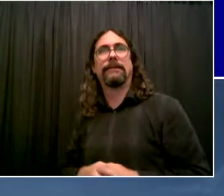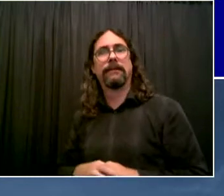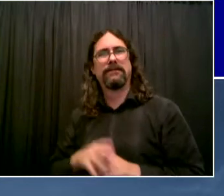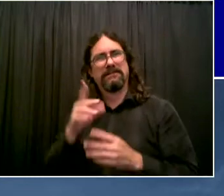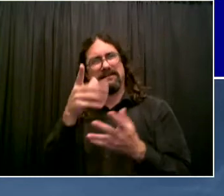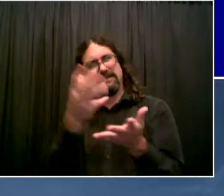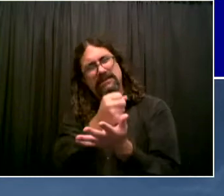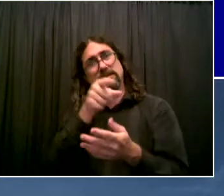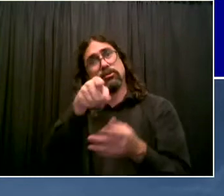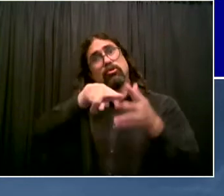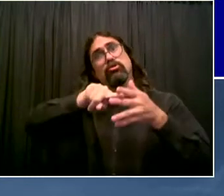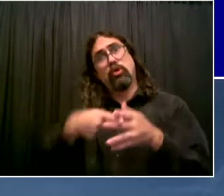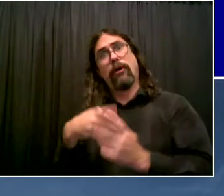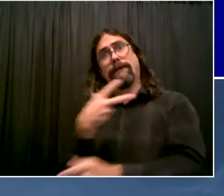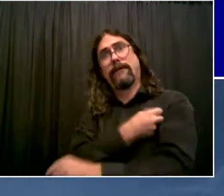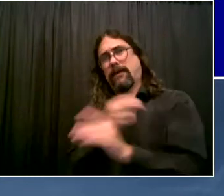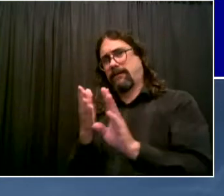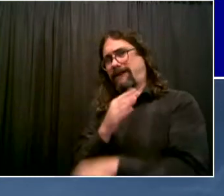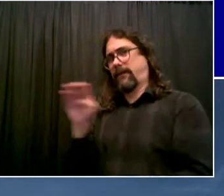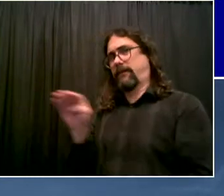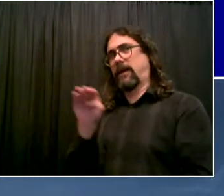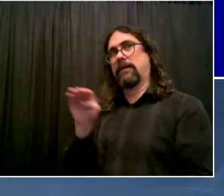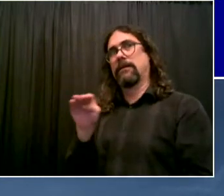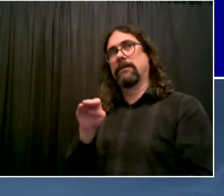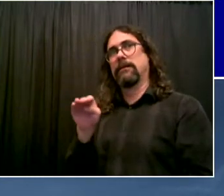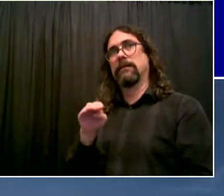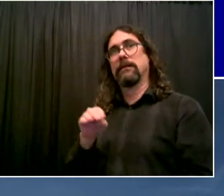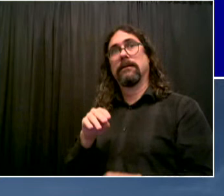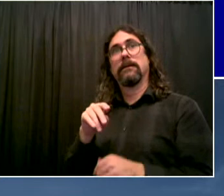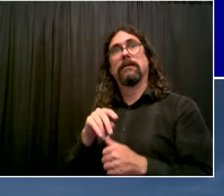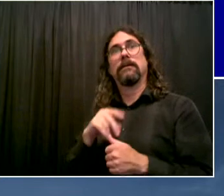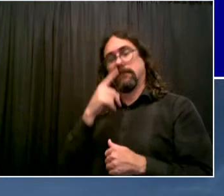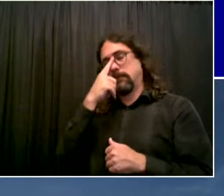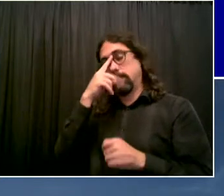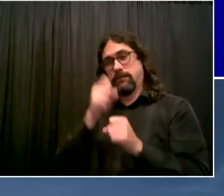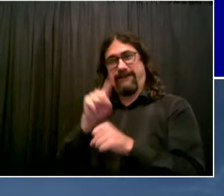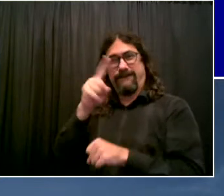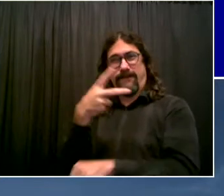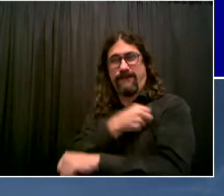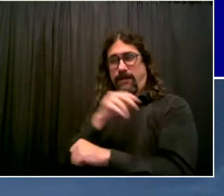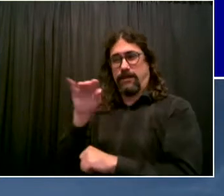YOU FOLLOW UP ON TIME YOU WILL BE FULLY VACCINATED BY THE START OF THE HOLIDAY.